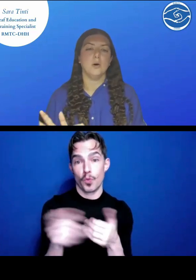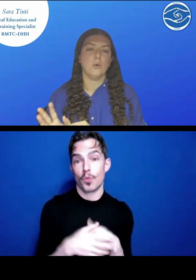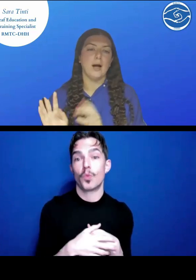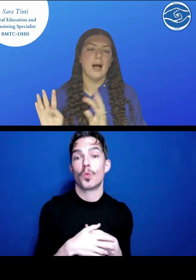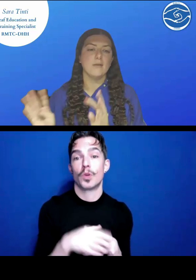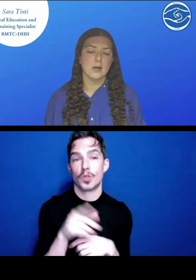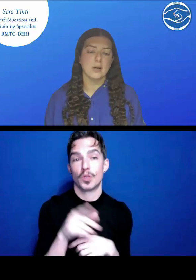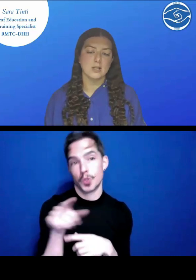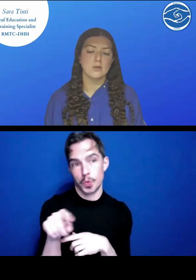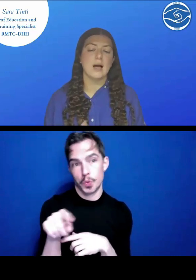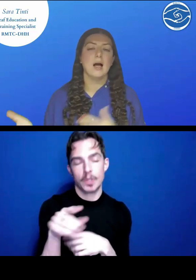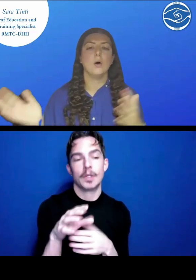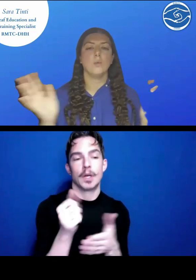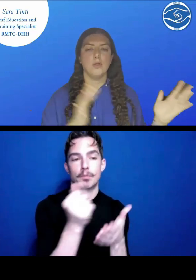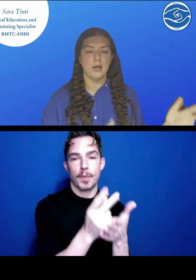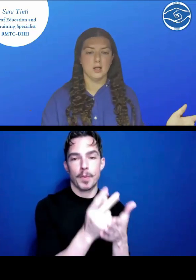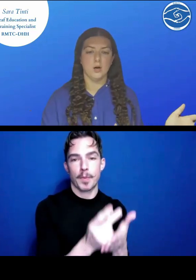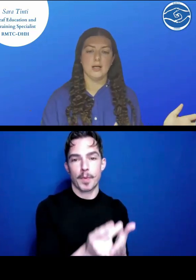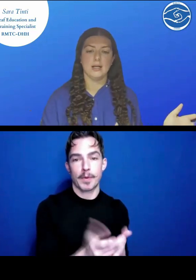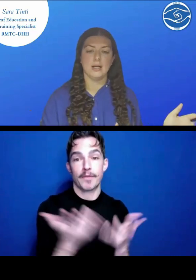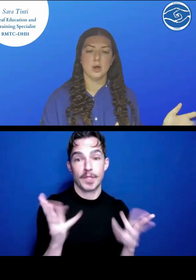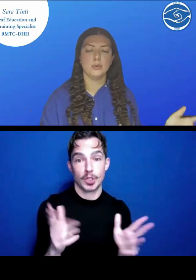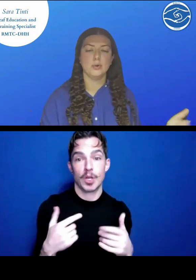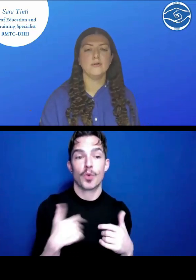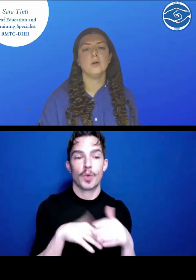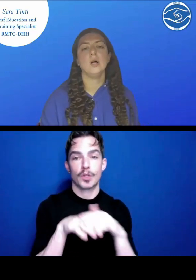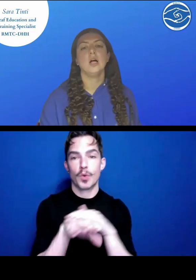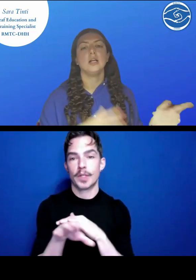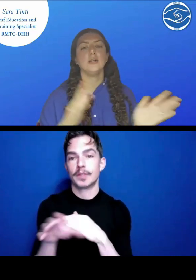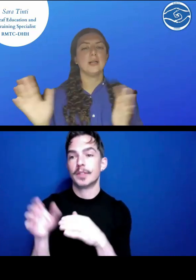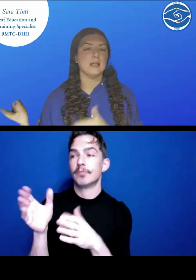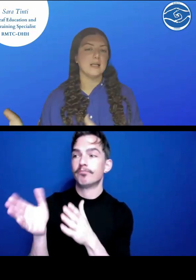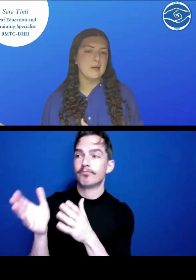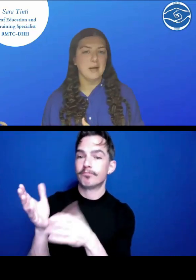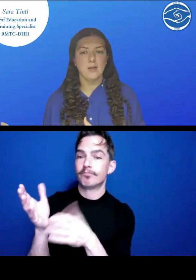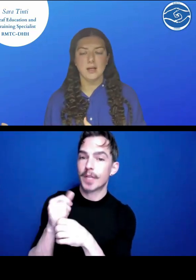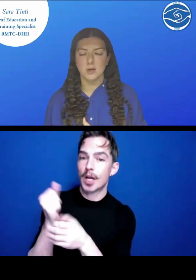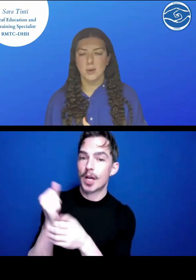So after you guys do that, we'll then go in and get an approval. You'll get an email that